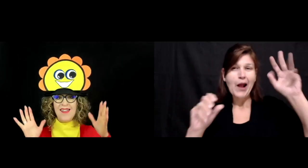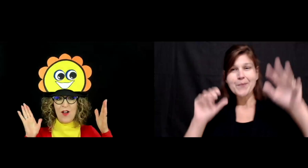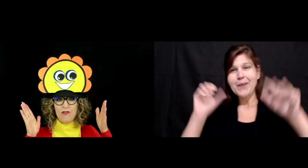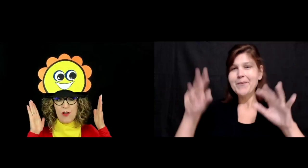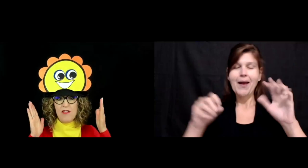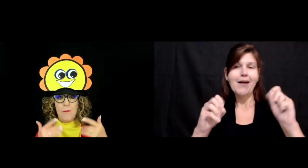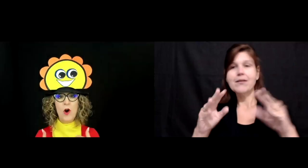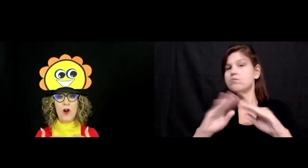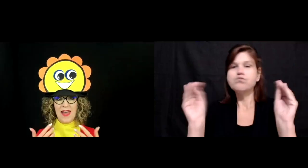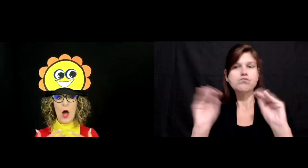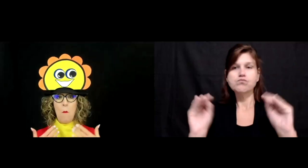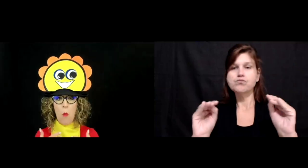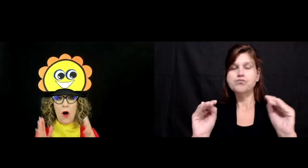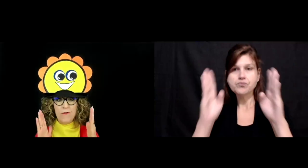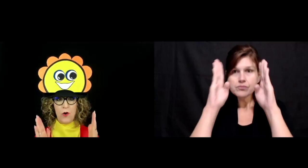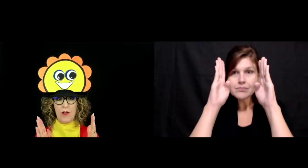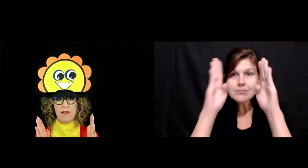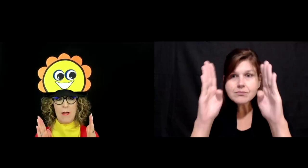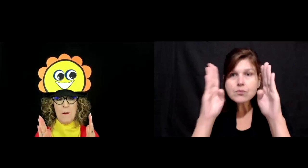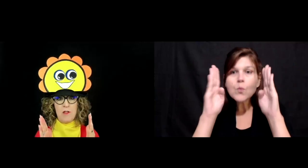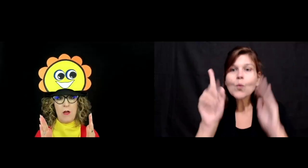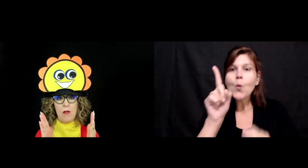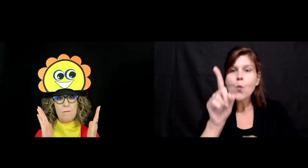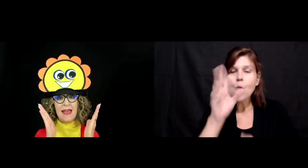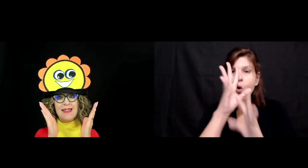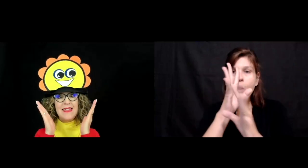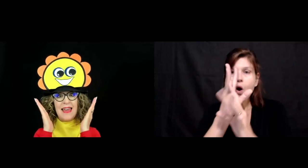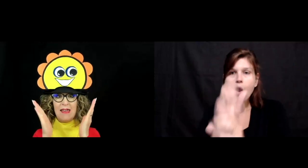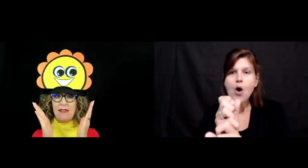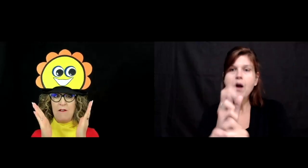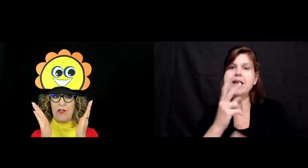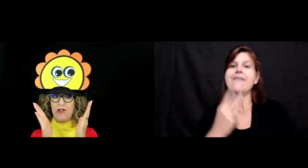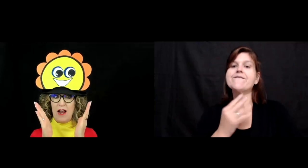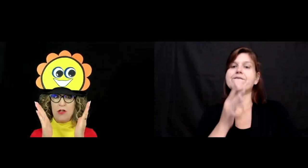It's just purely one voice so it makes it easier for the child